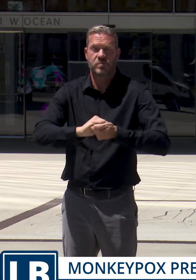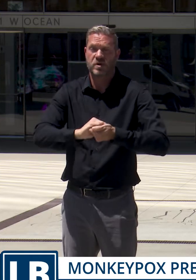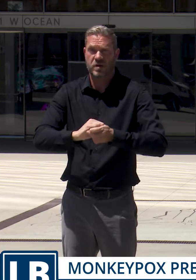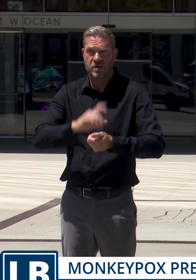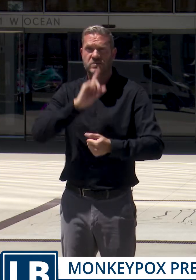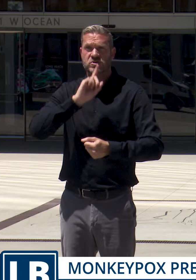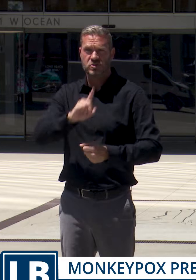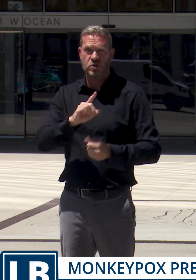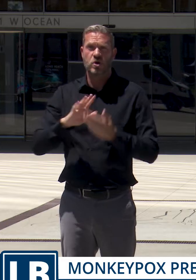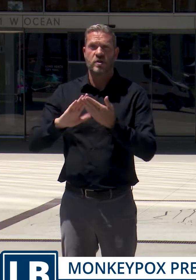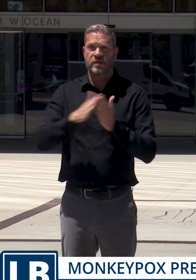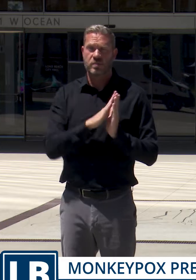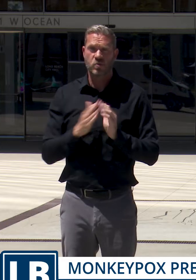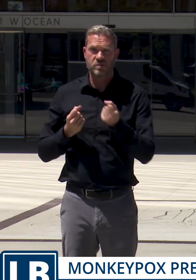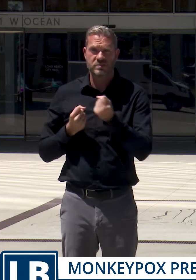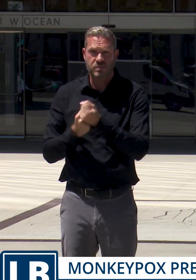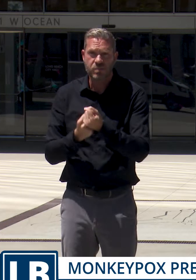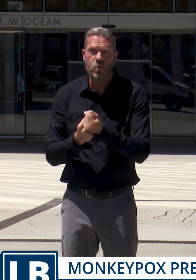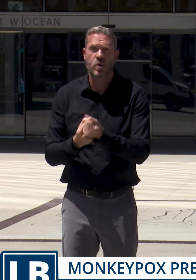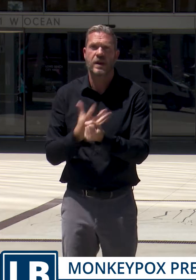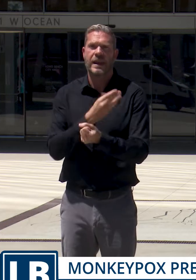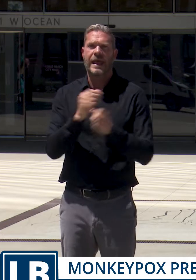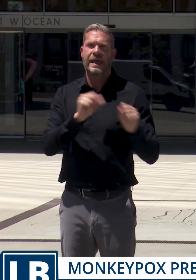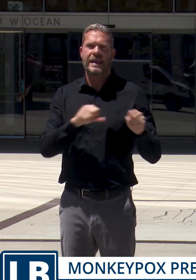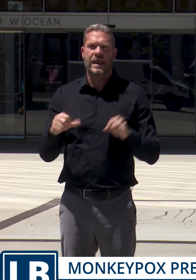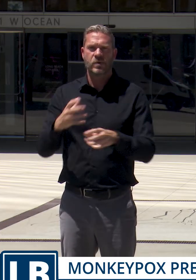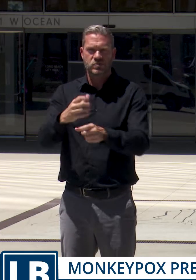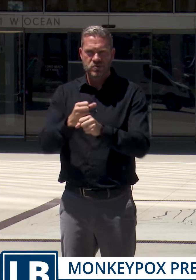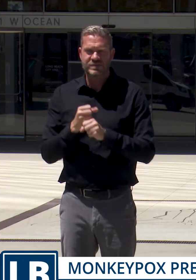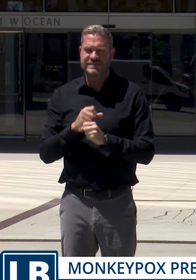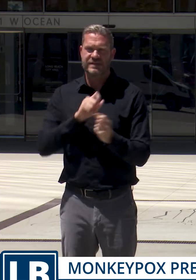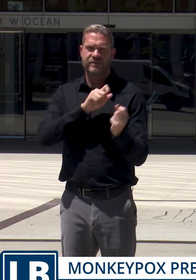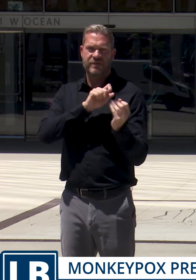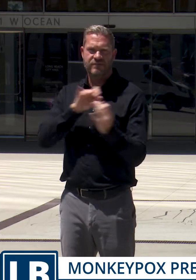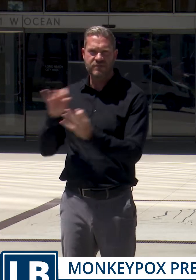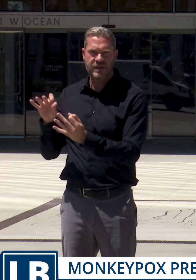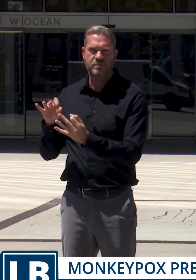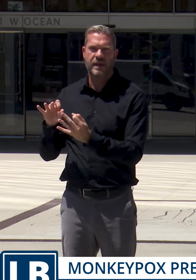supported and that we are able to receive valuable feedback to our just our response efforts as